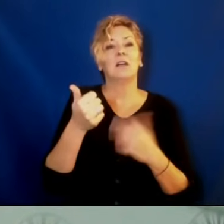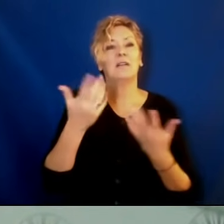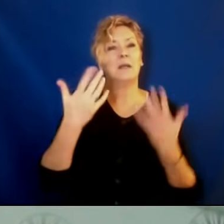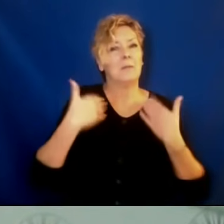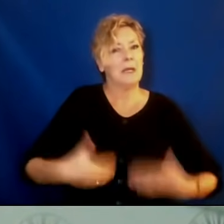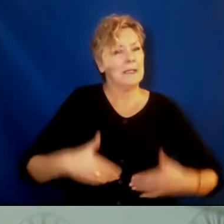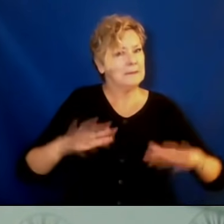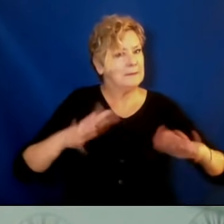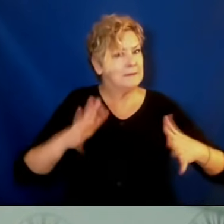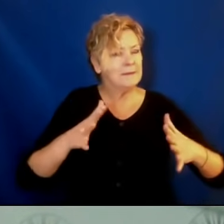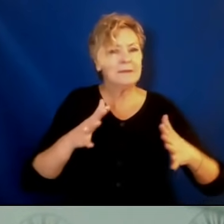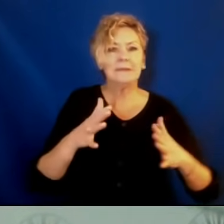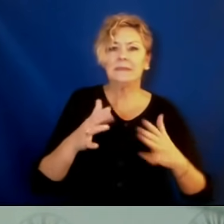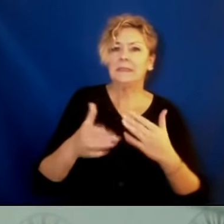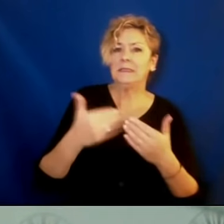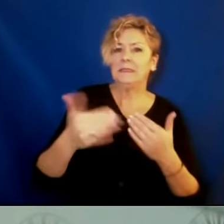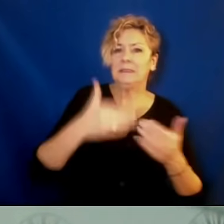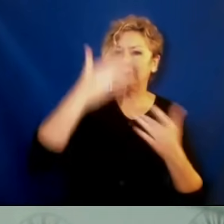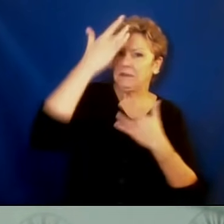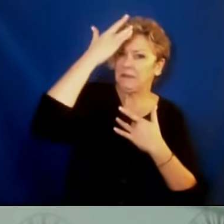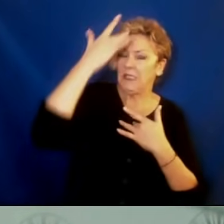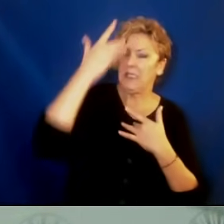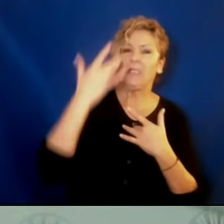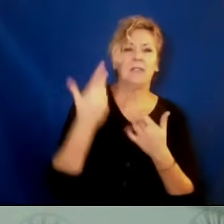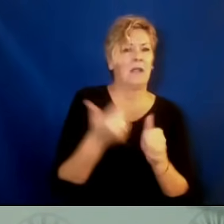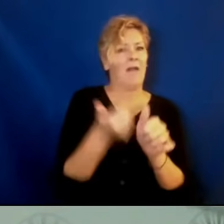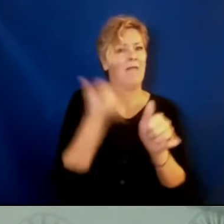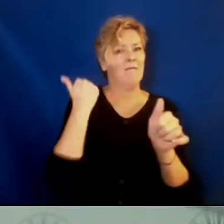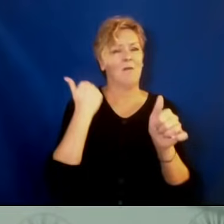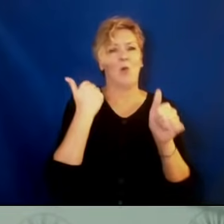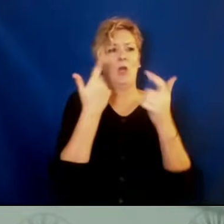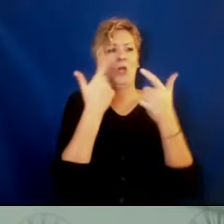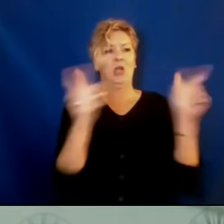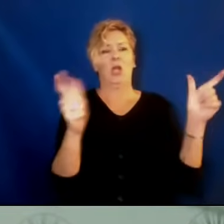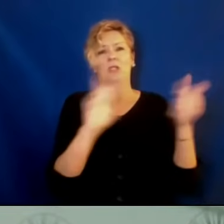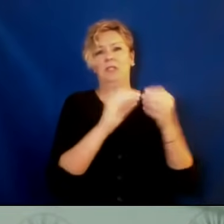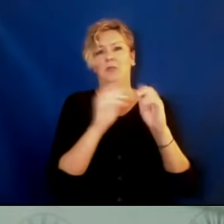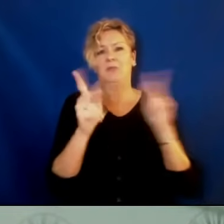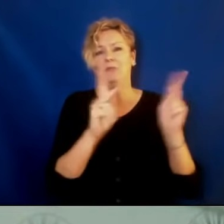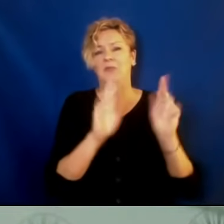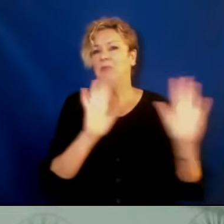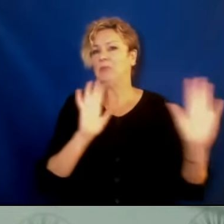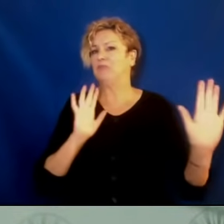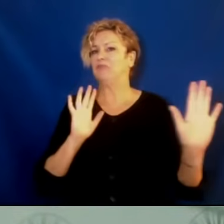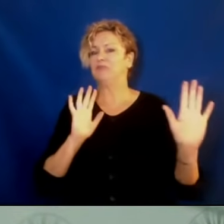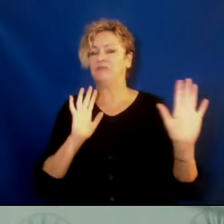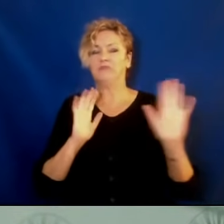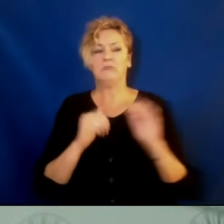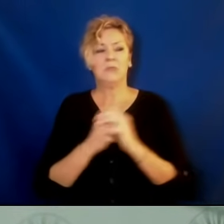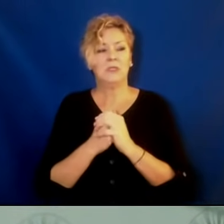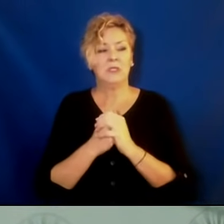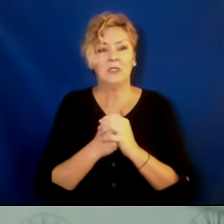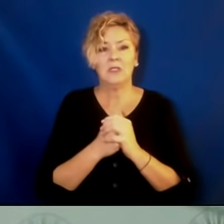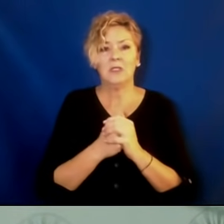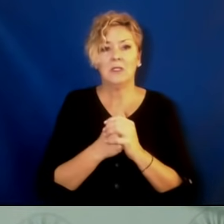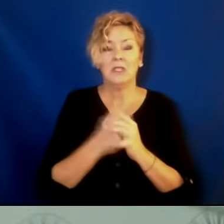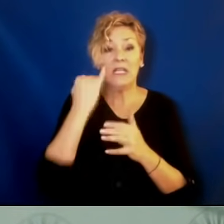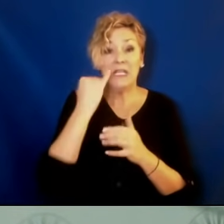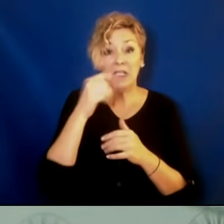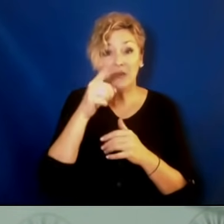or so we need you to do the same. Staying well means staying safe, and means all of us always following the COVID-19